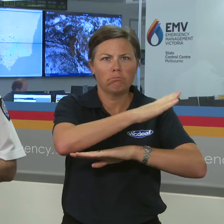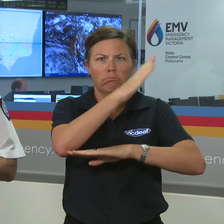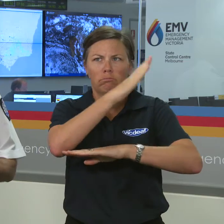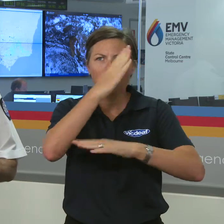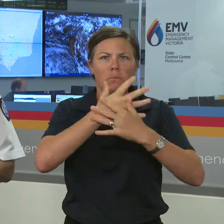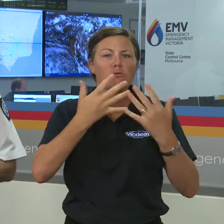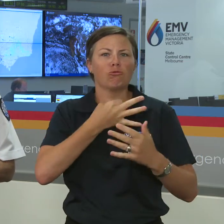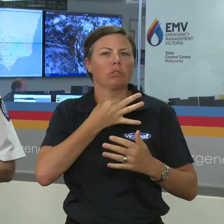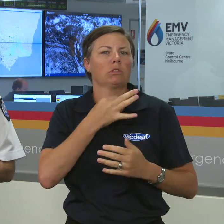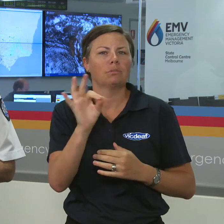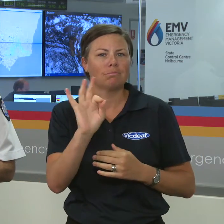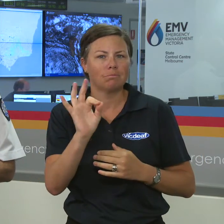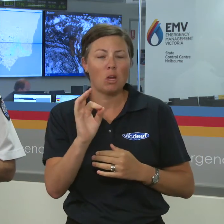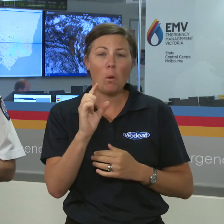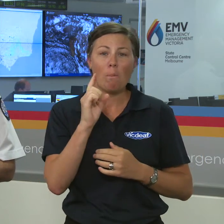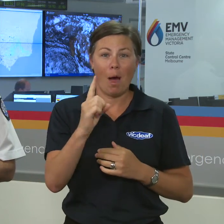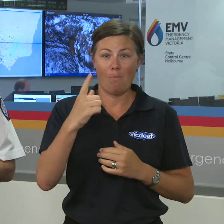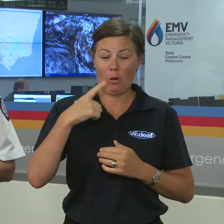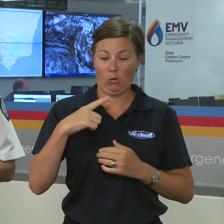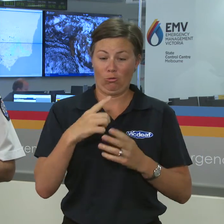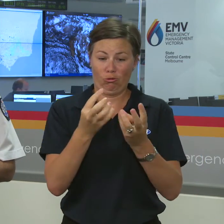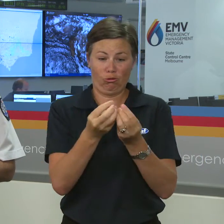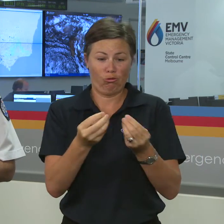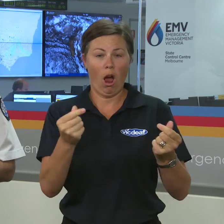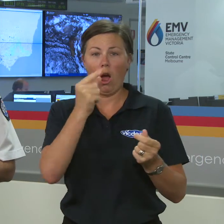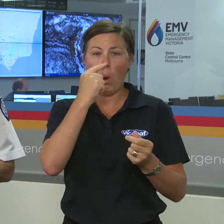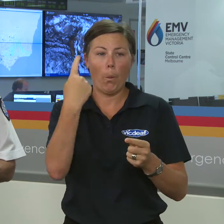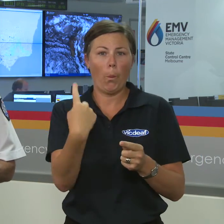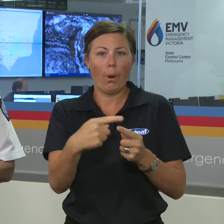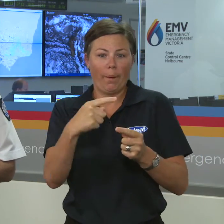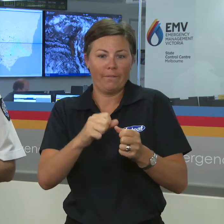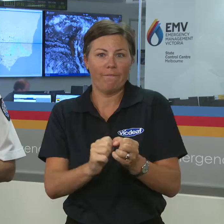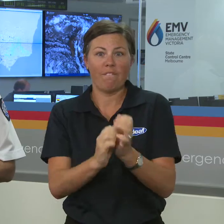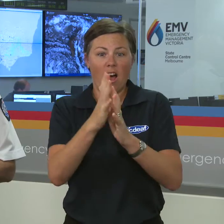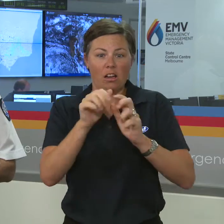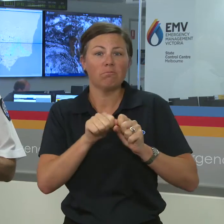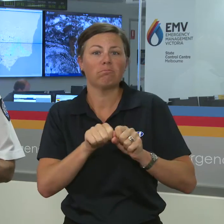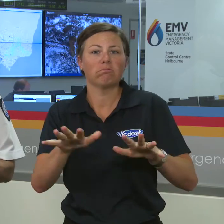being with our fuels, we’ve said it before, it doesn’t take much for a little fire to do damage.